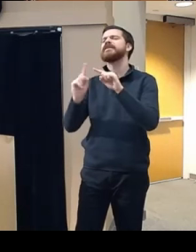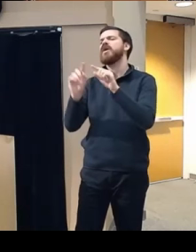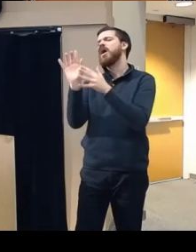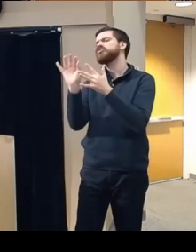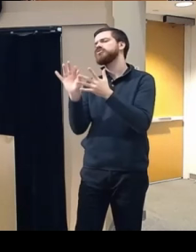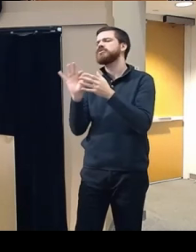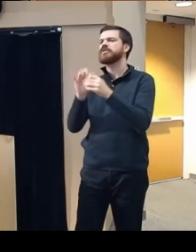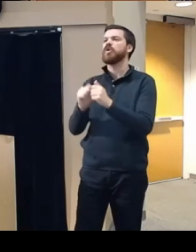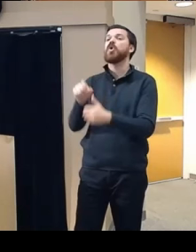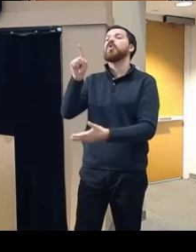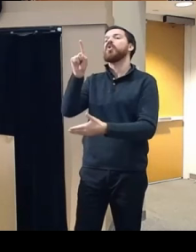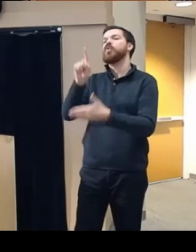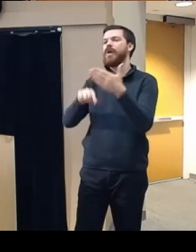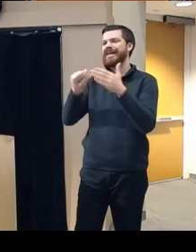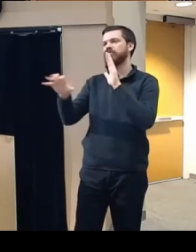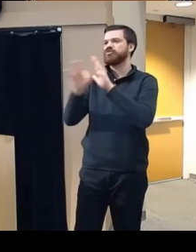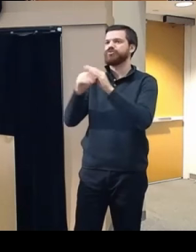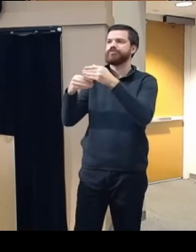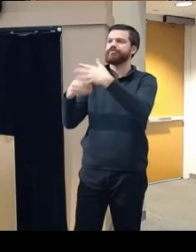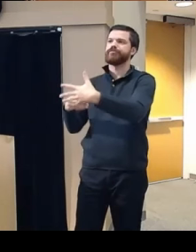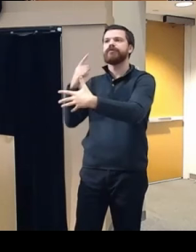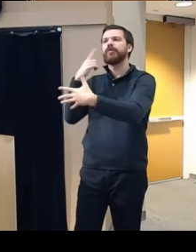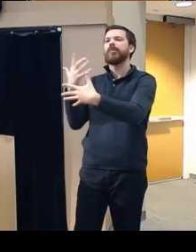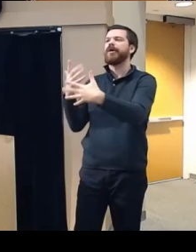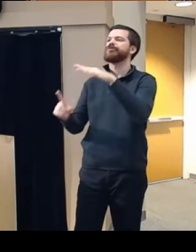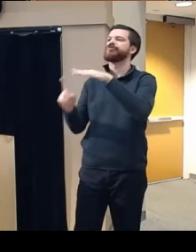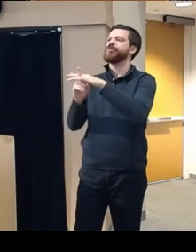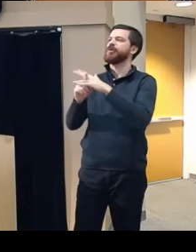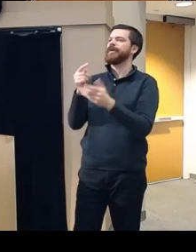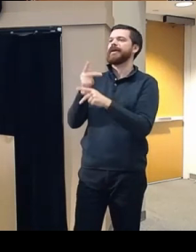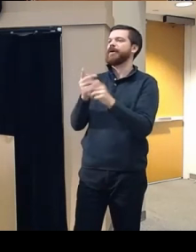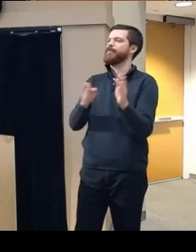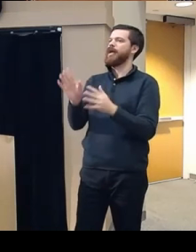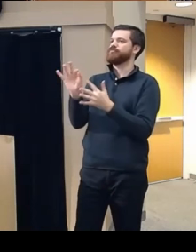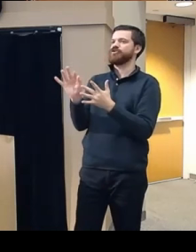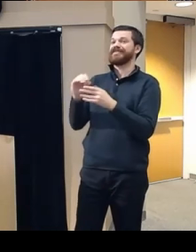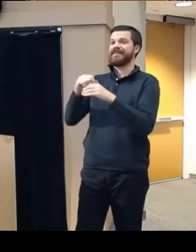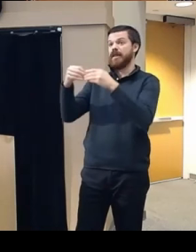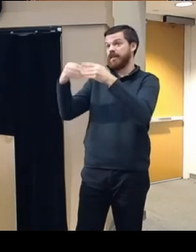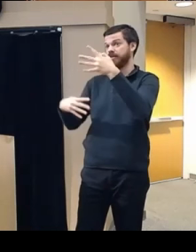in terms of what could have been chosen for what shows up for the care plan options in that list